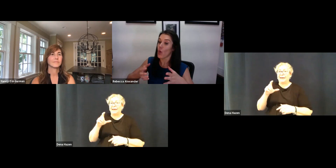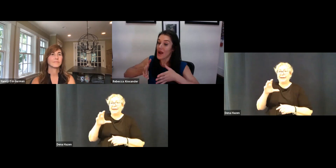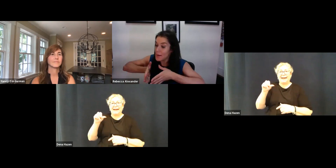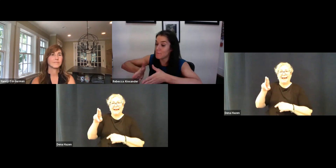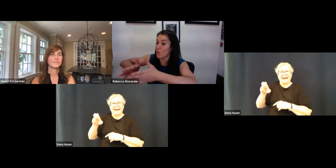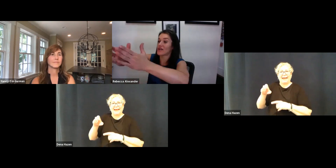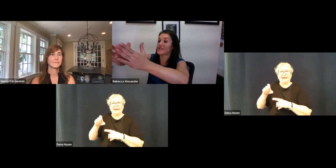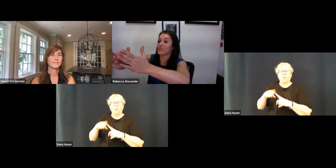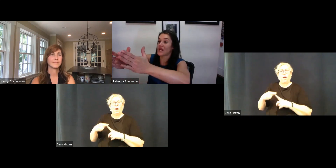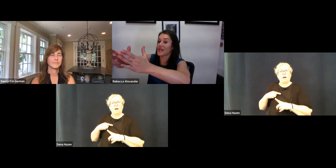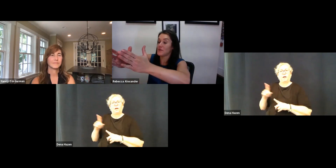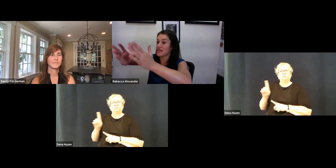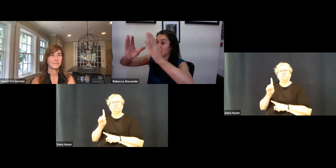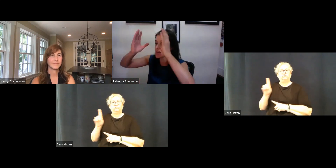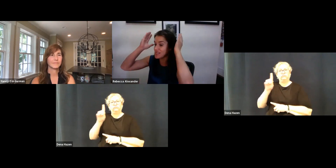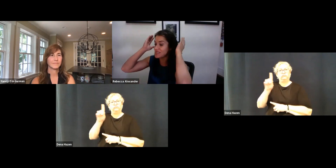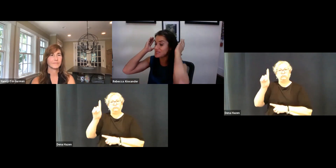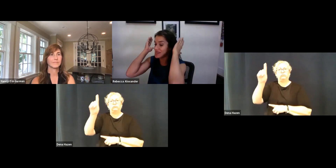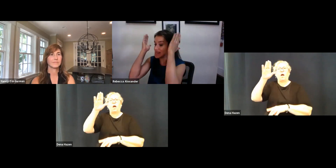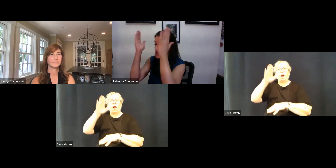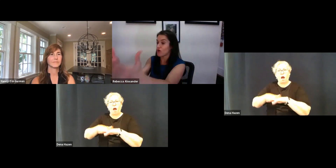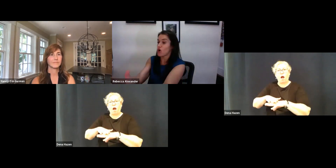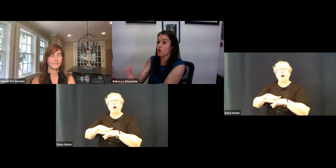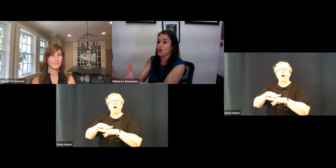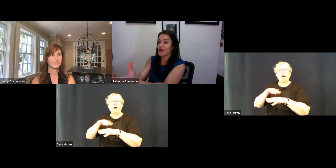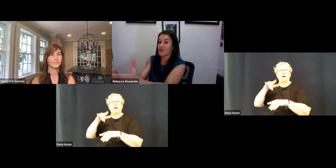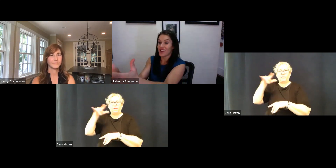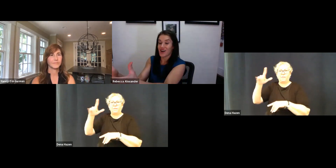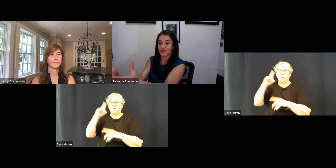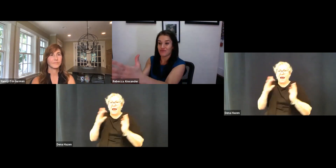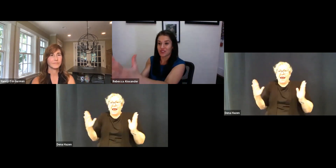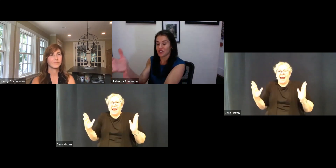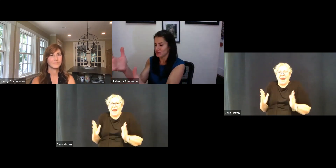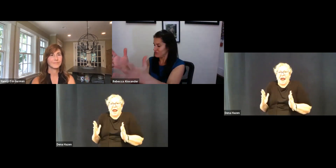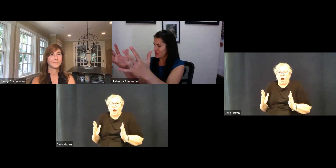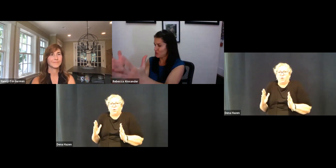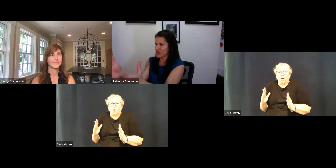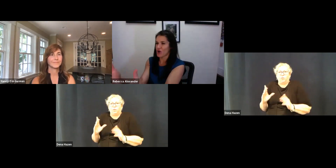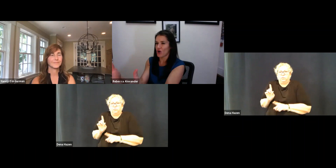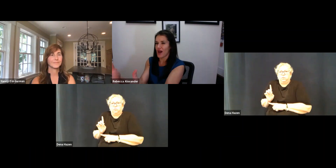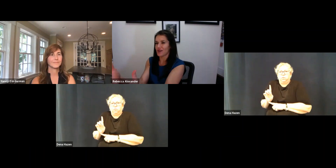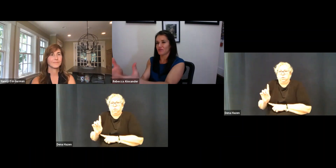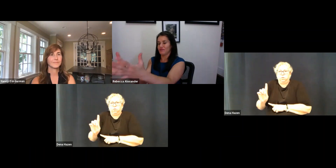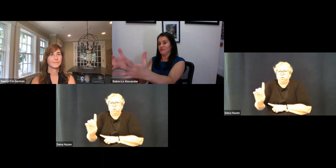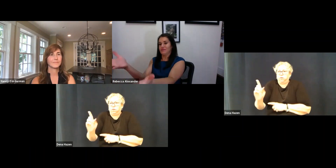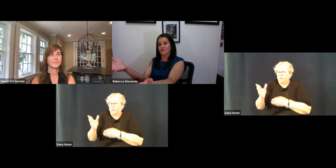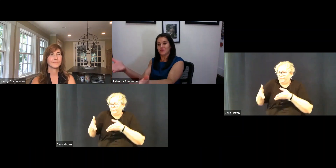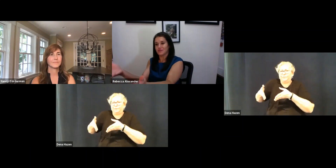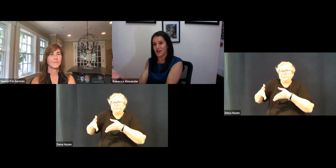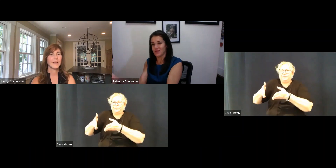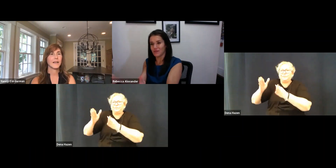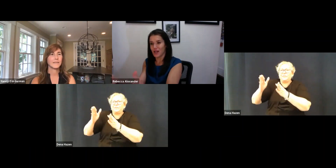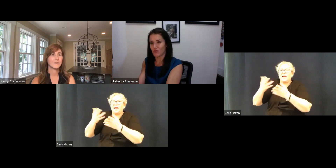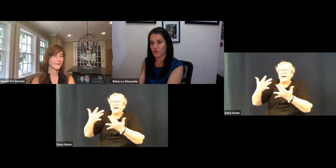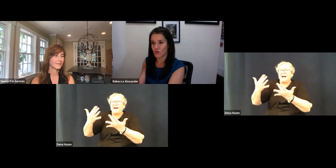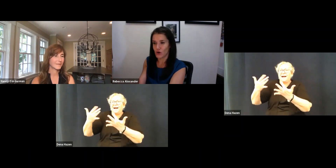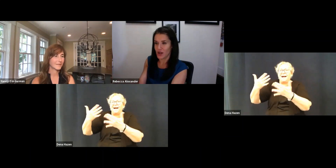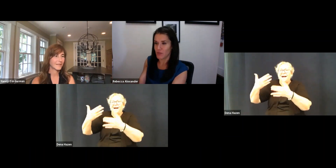when I'm boarding the plane, because it is a narrow-- what do you call that? Runway.